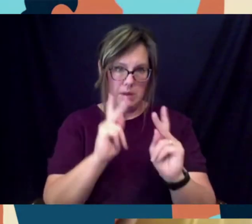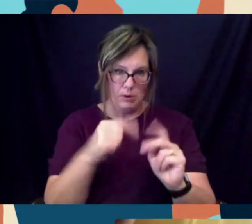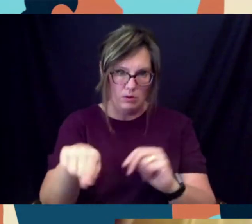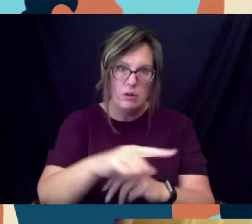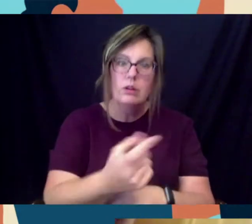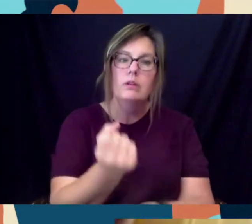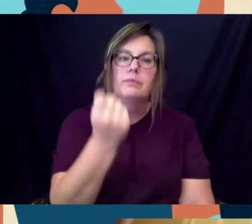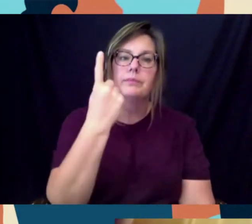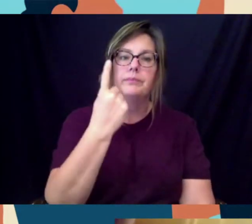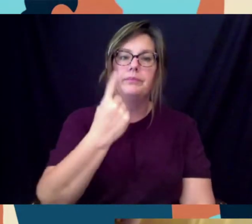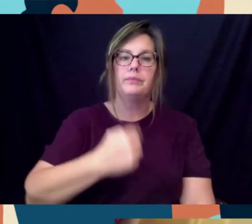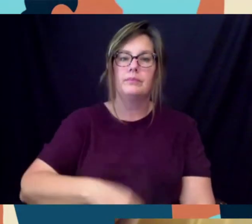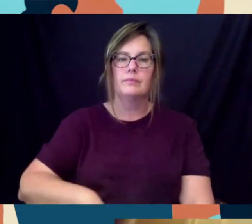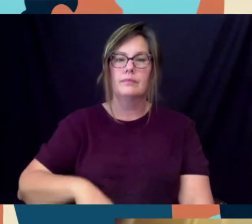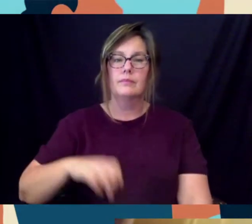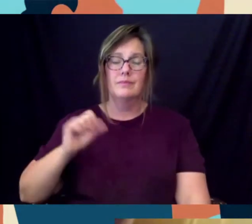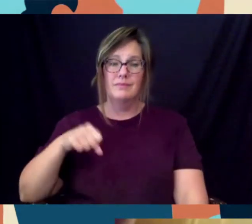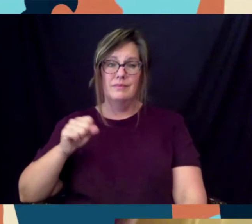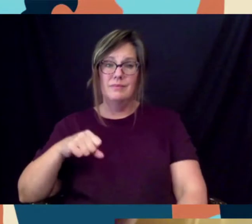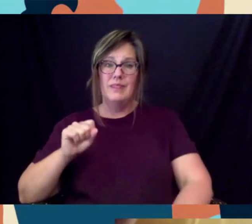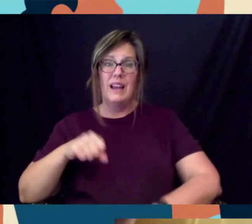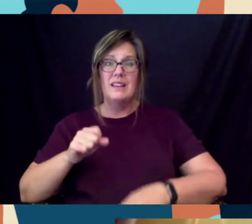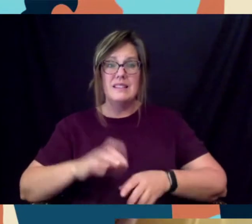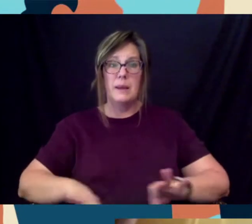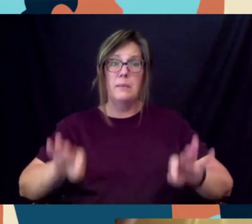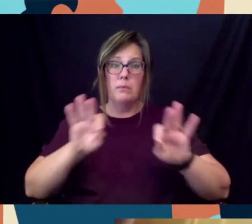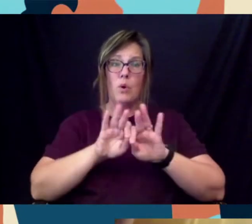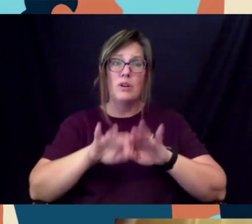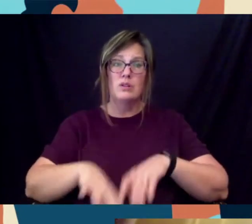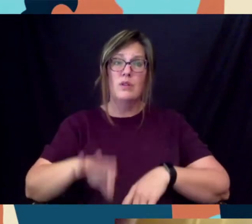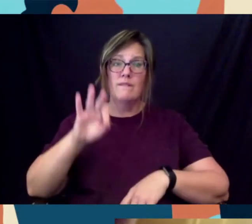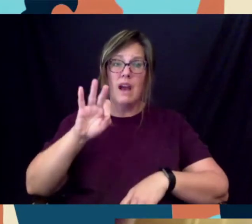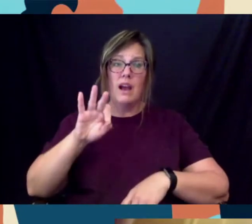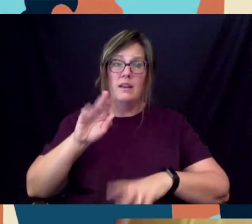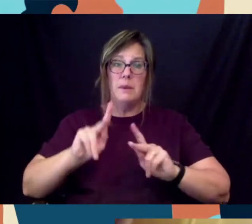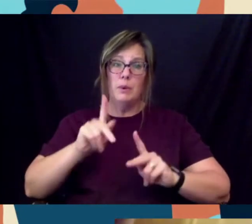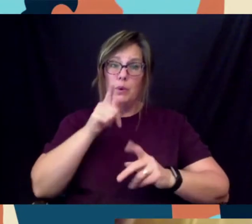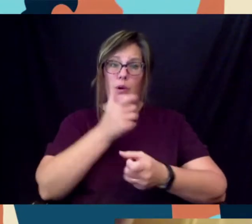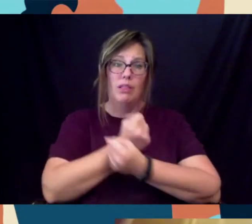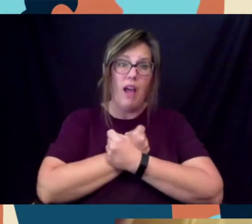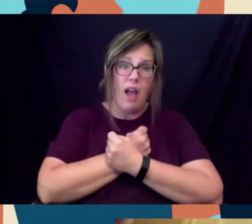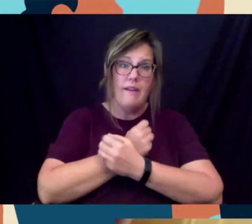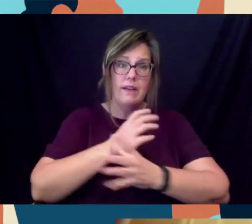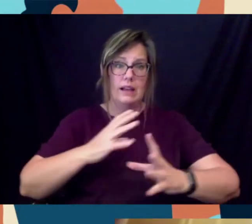yeah it's important to find people who love and accept you and people that you